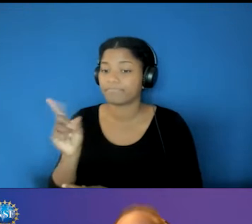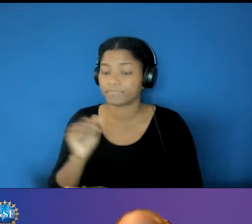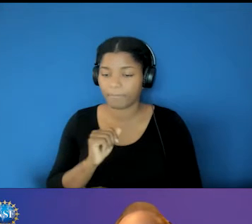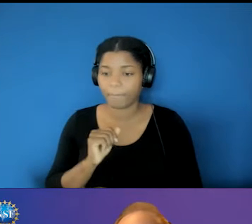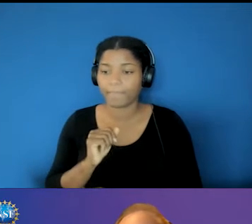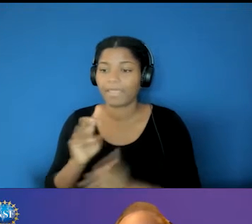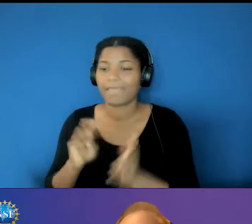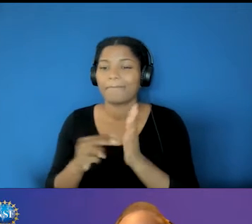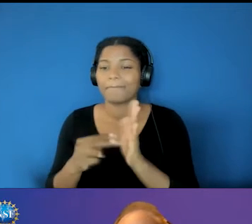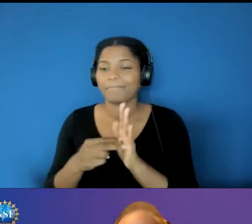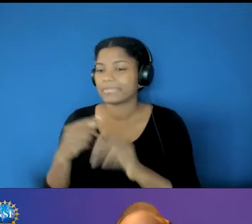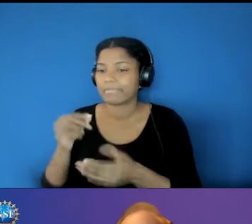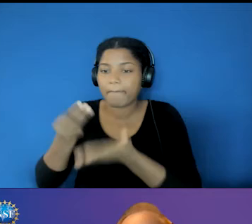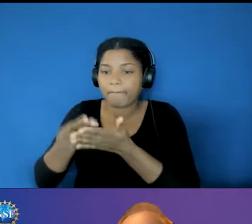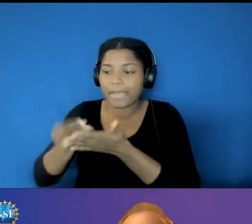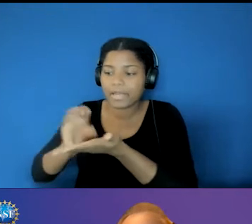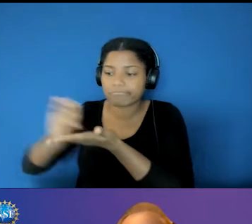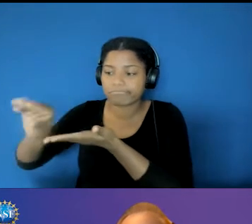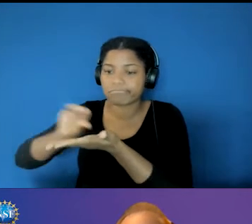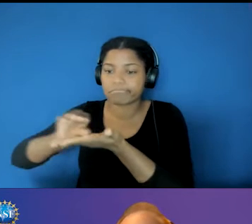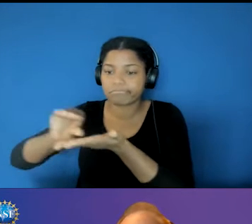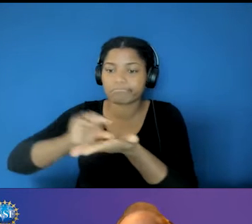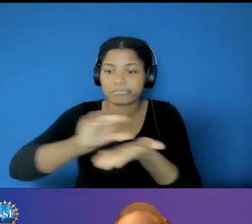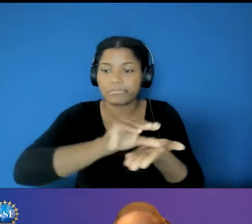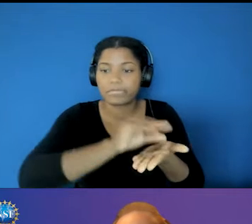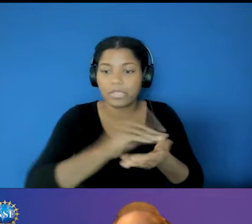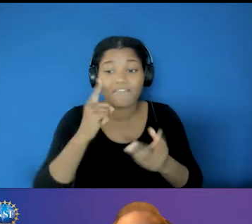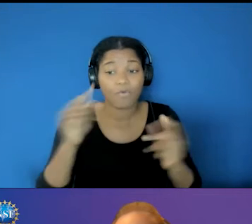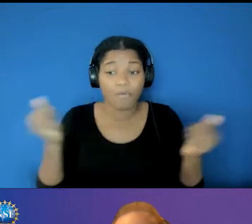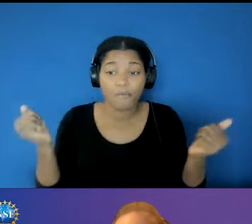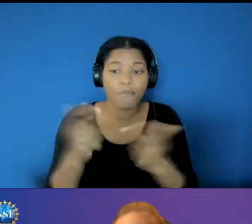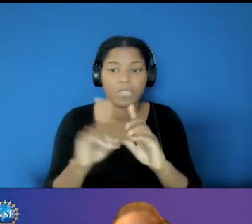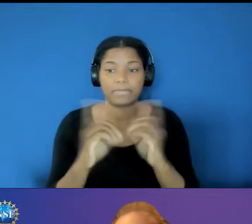we allocate funds to all of the divisions based on the dollar value